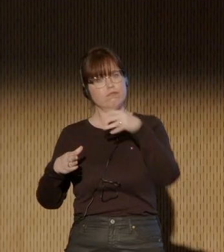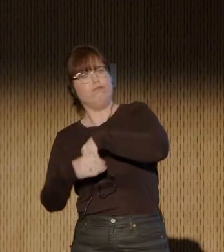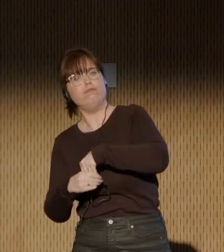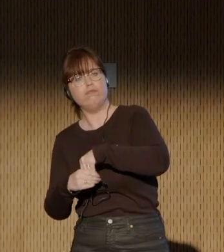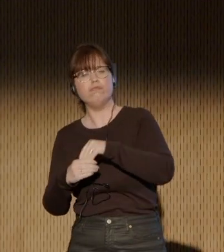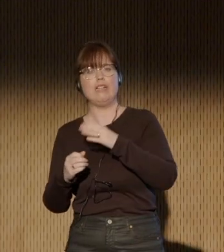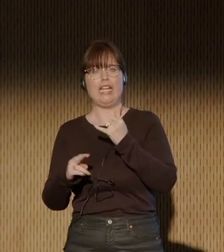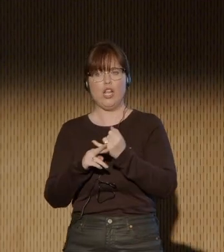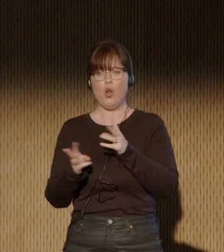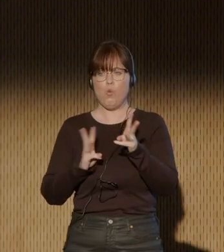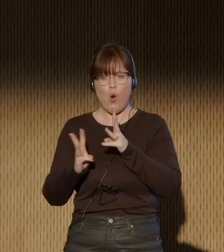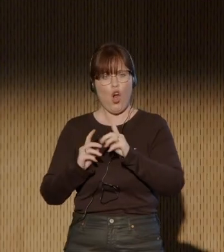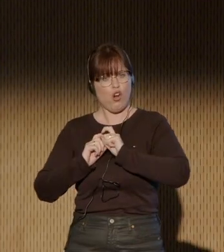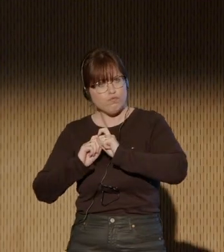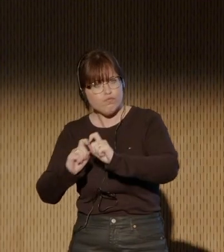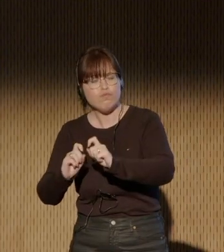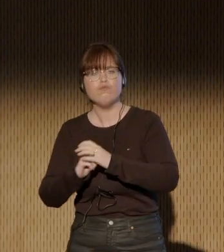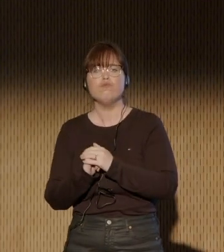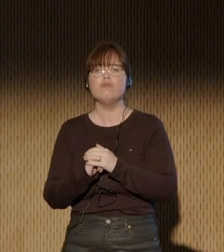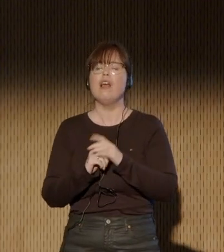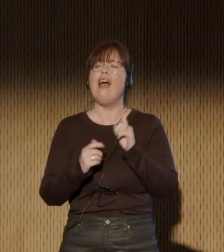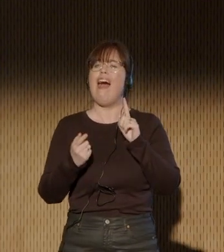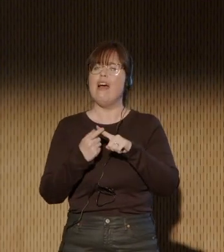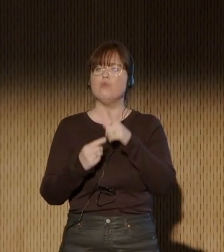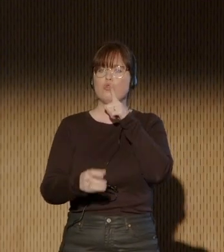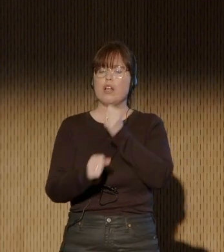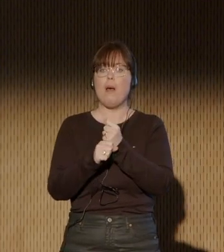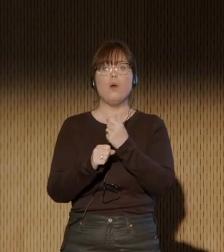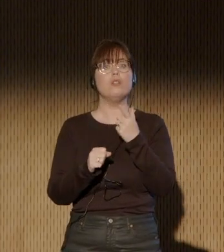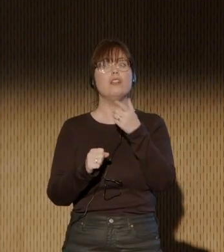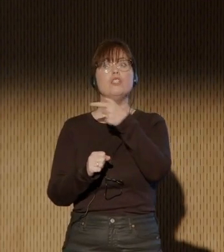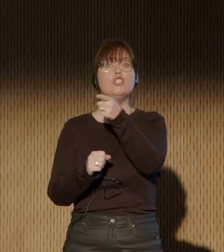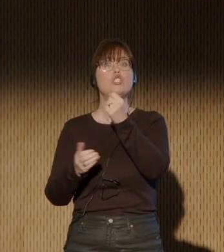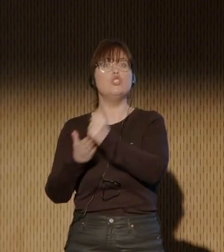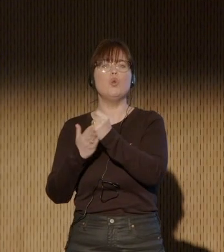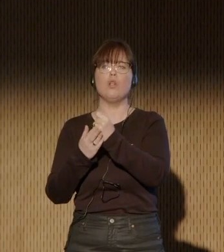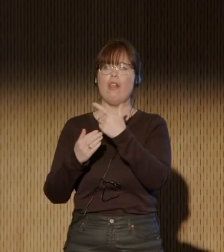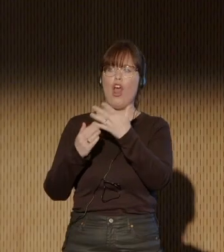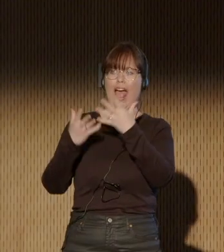these educators had, and the evidence of impact on student attainment or engagement,